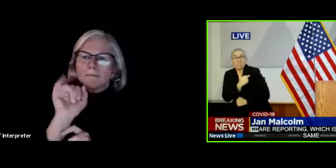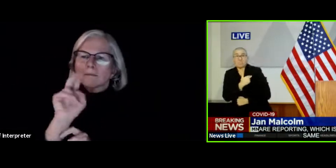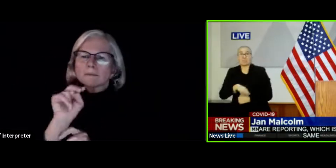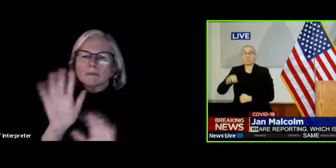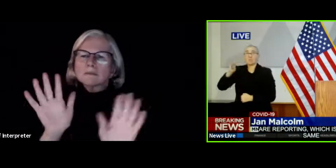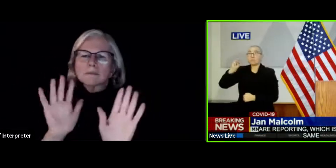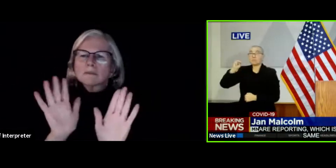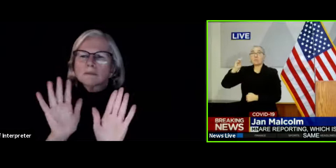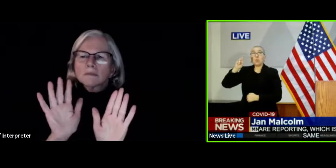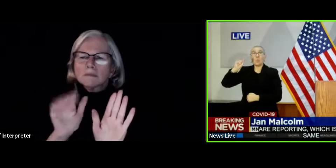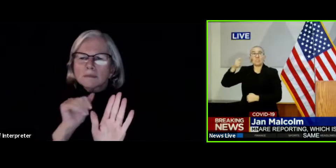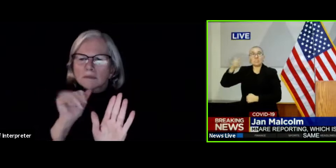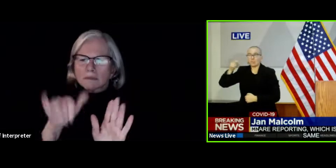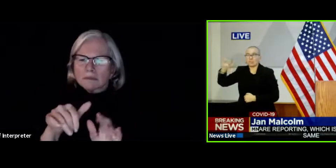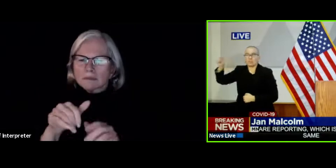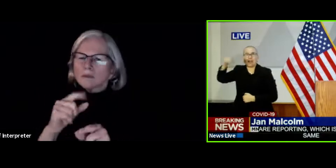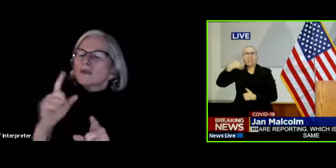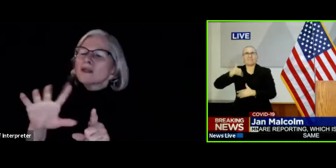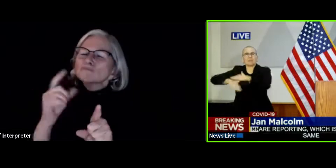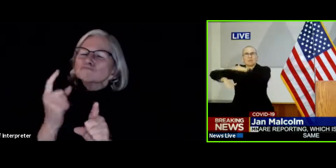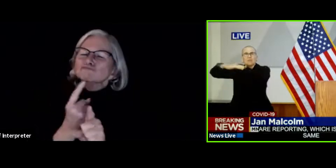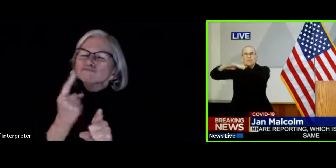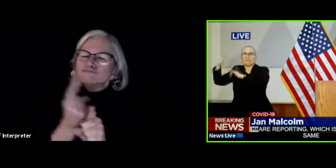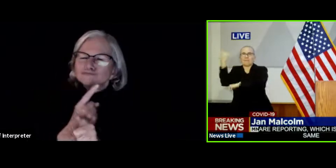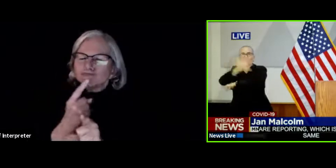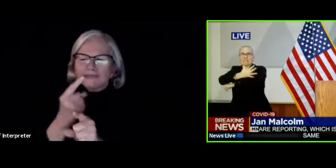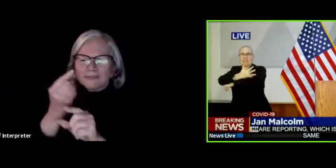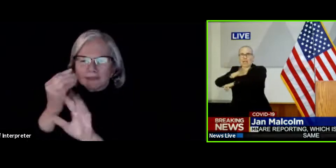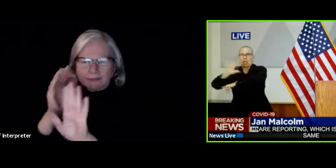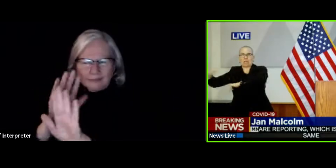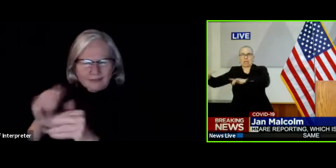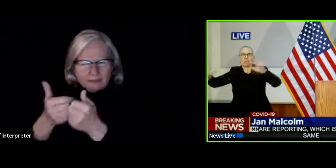DEPARTMENT SO IT'S NOT INSTANTANEOUS PROCESS.